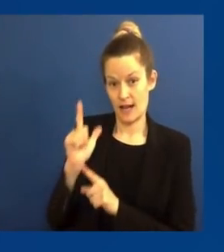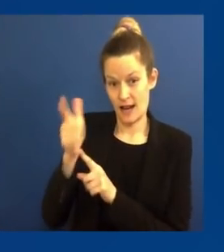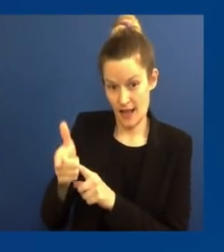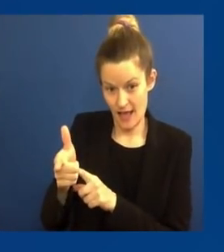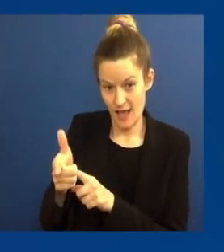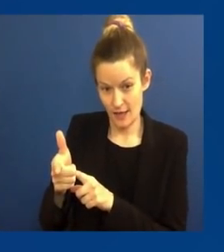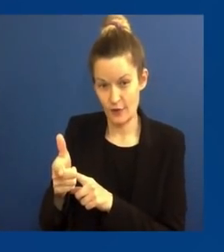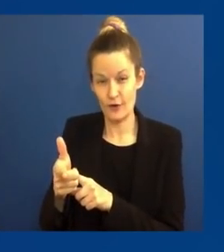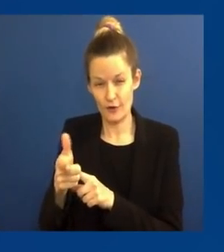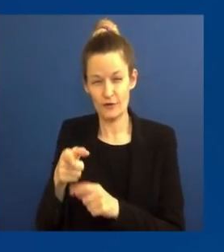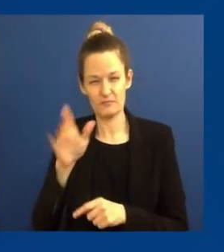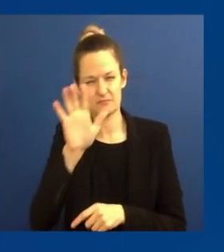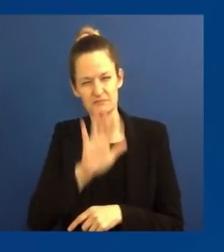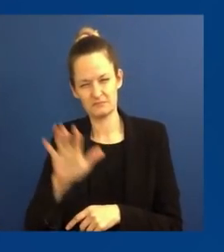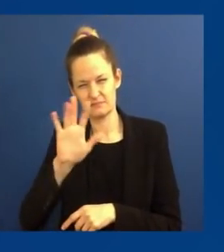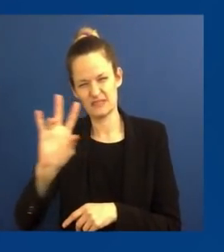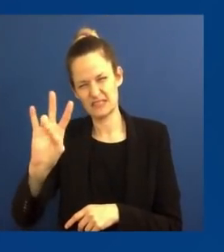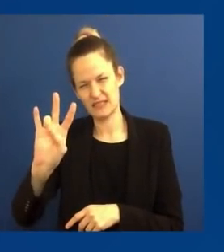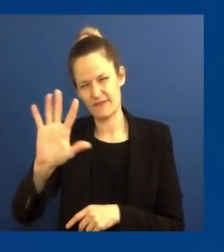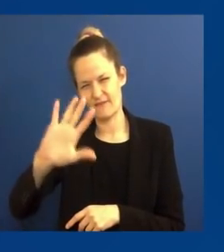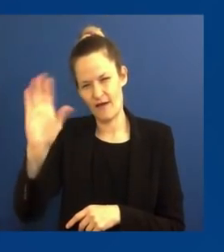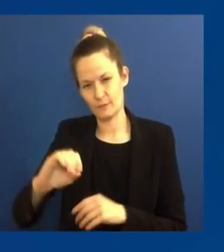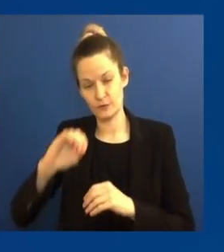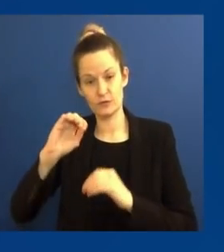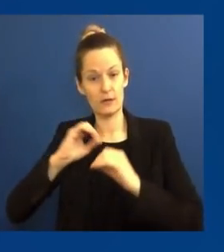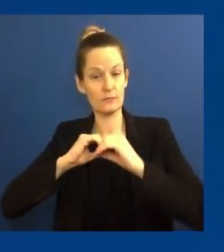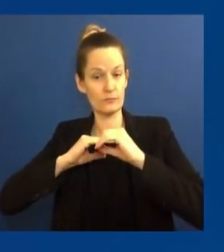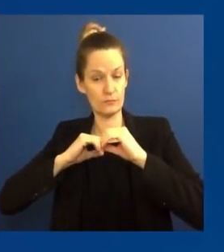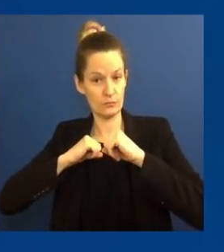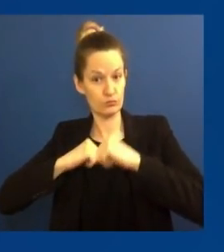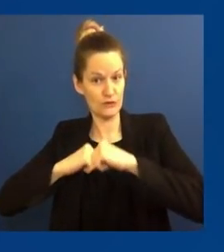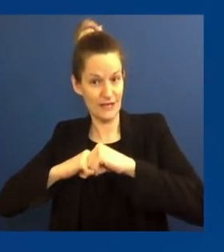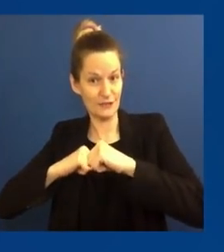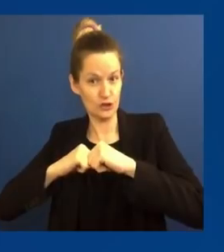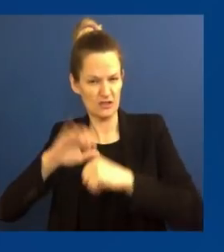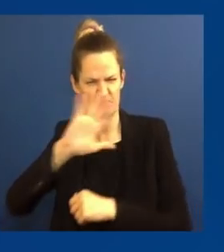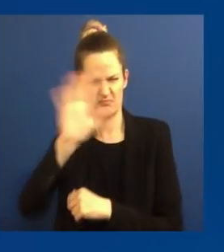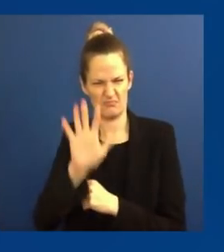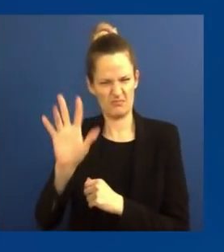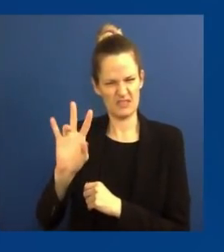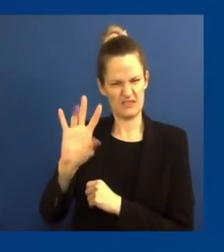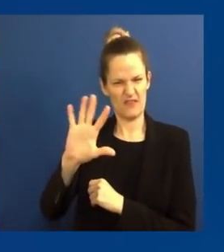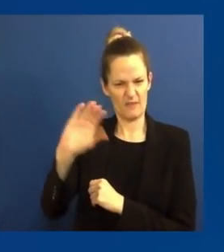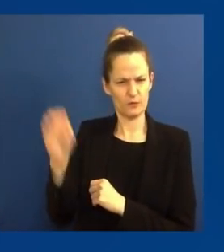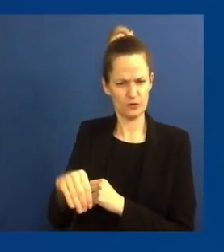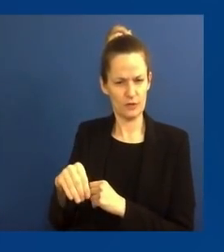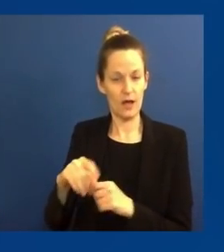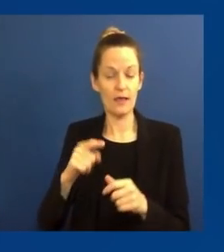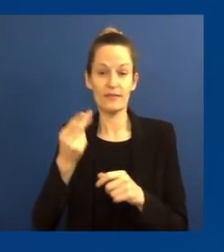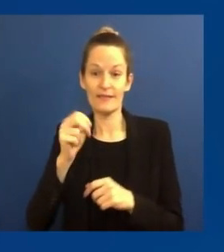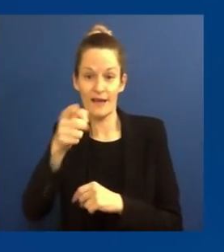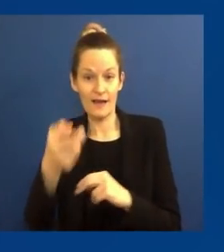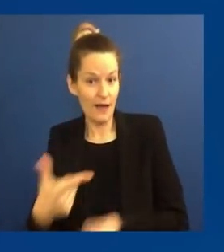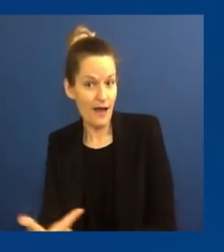vaccine effectiveness increased up to 94 percent -- even higher than it was in the first six months